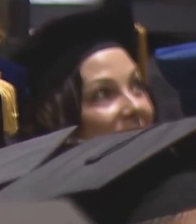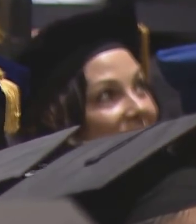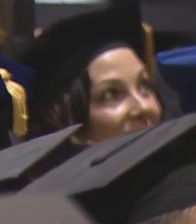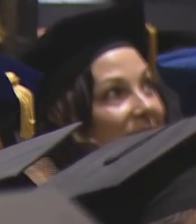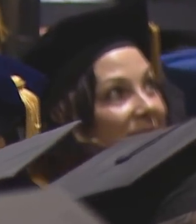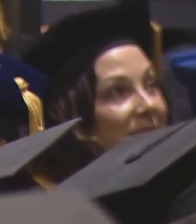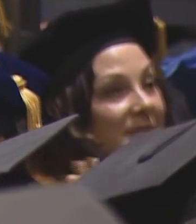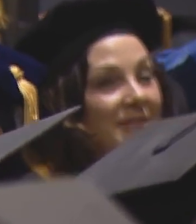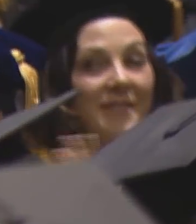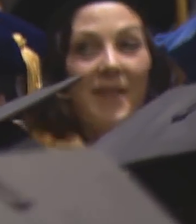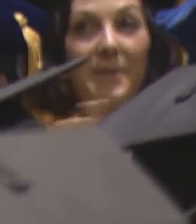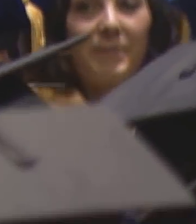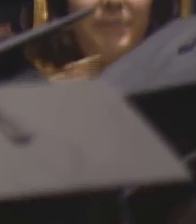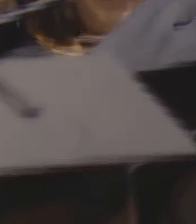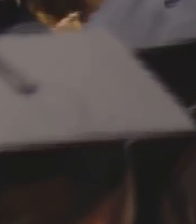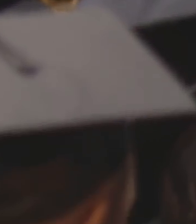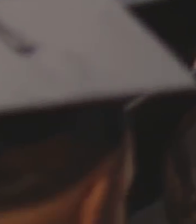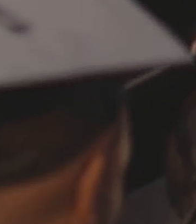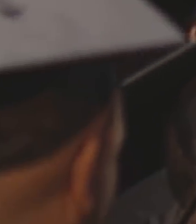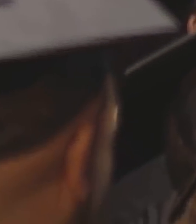WHERE IS PAUL? THERE HE IS.